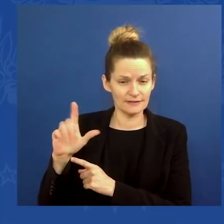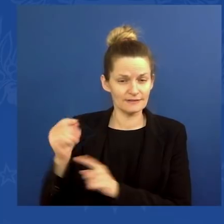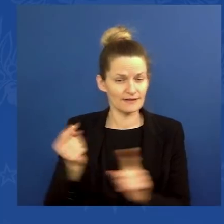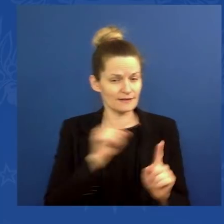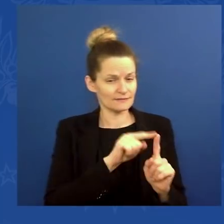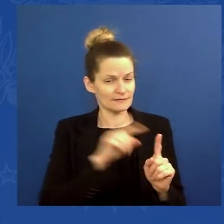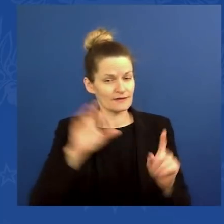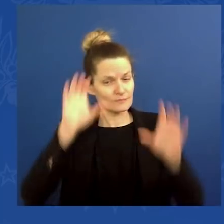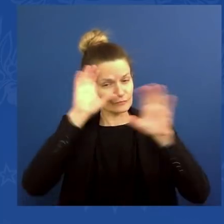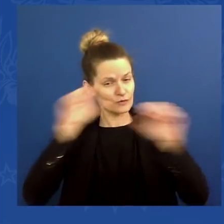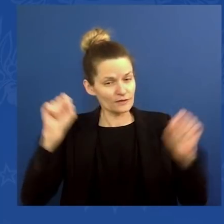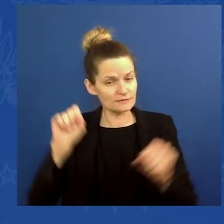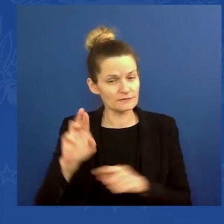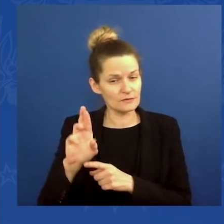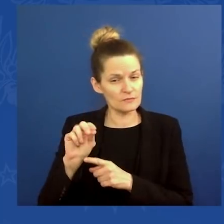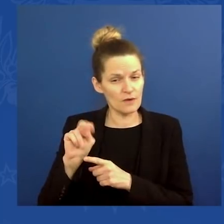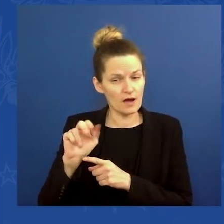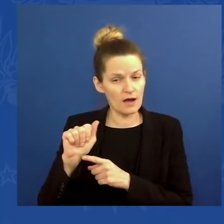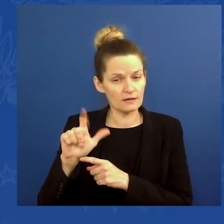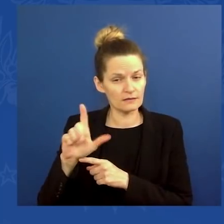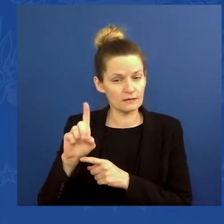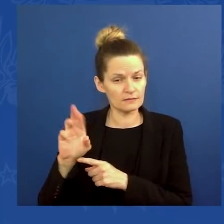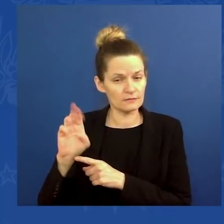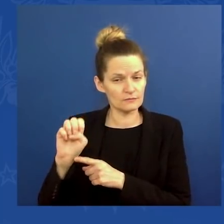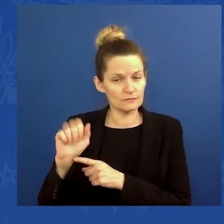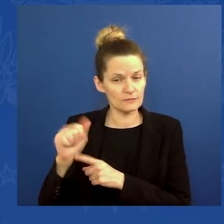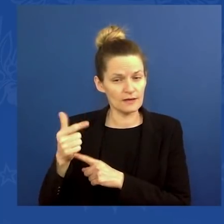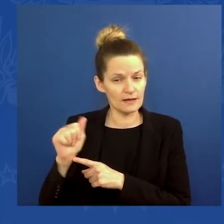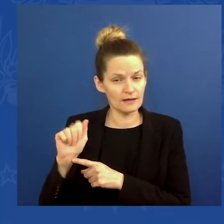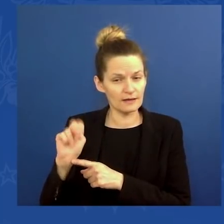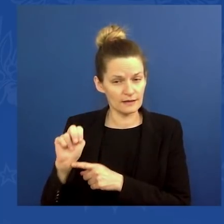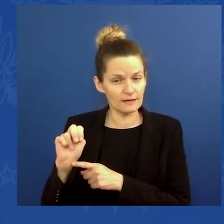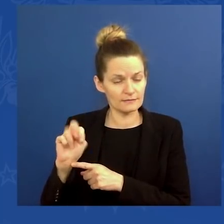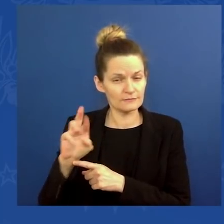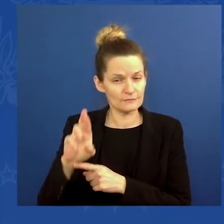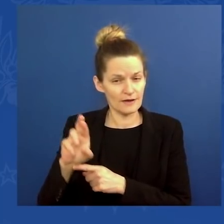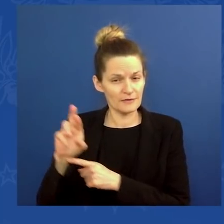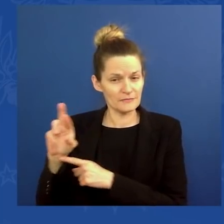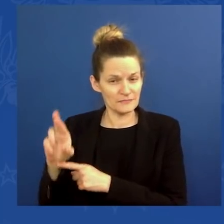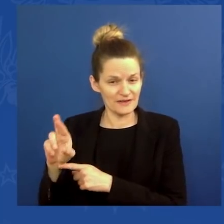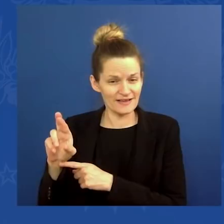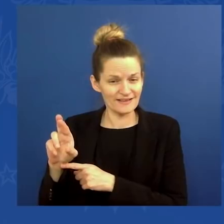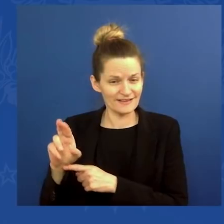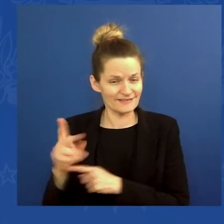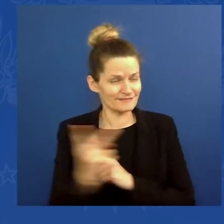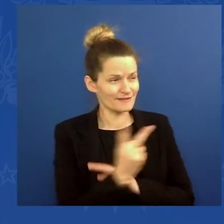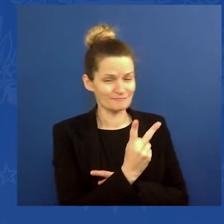In the first year, it was just the president and the speaker, as it is now. But in the years that followed,